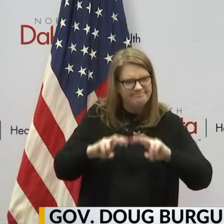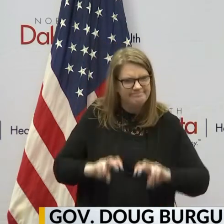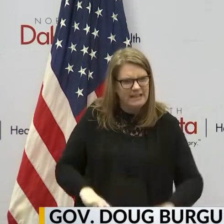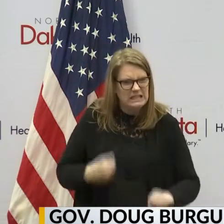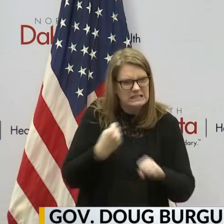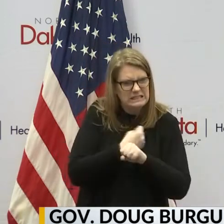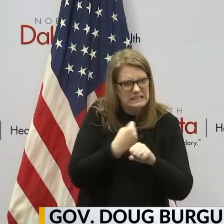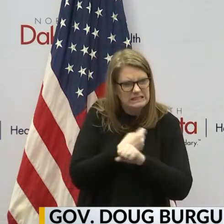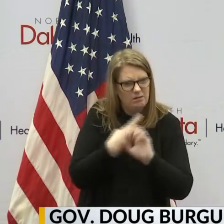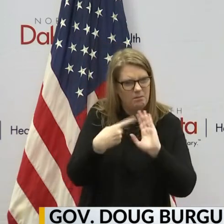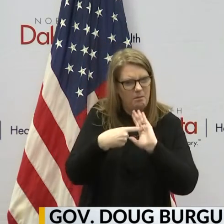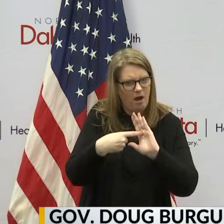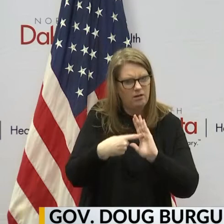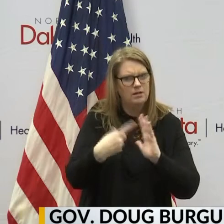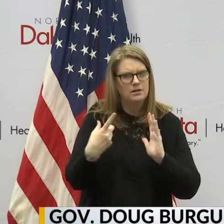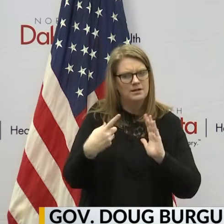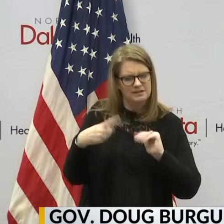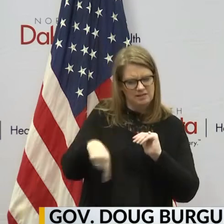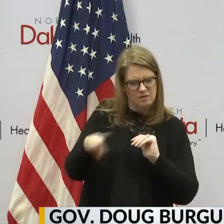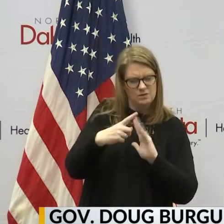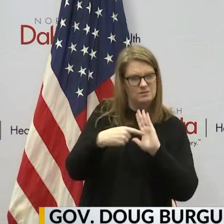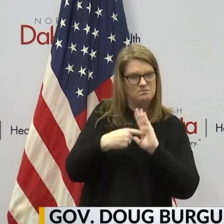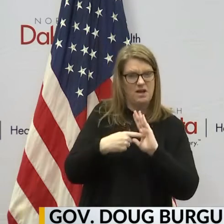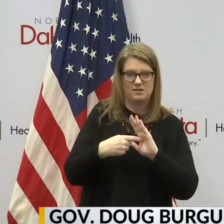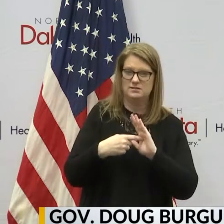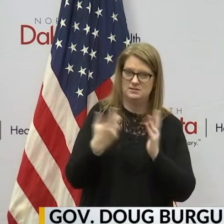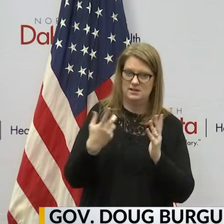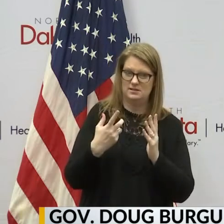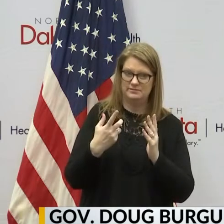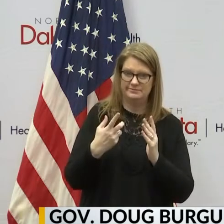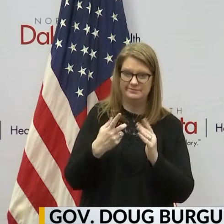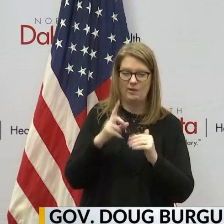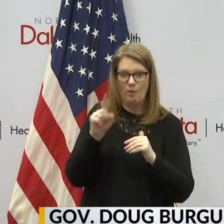OVER THE WORLD THAT ARE VERY WILDLY IN TERMS OF WHAT THEY THINK THEIR CONNECTIONS ARE AND